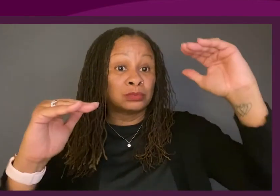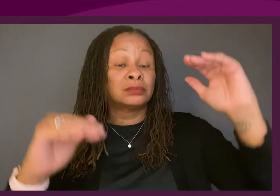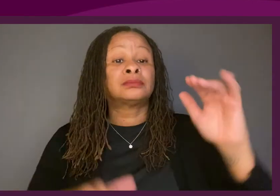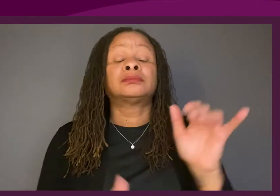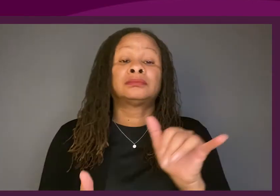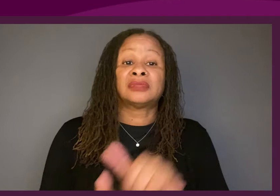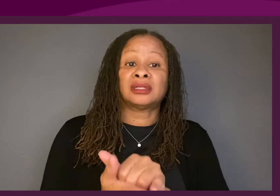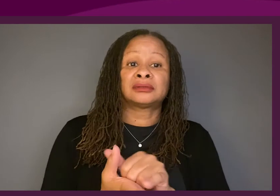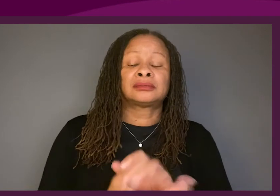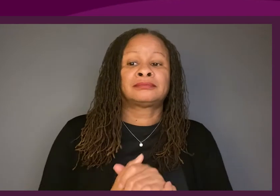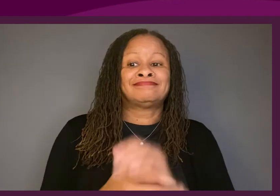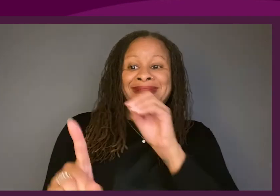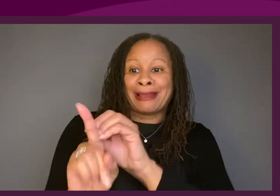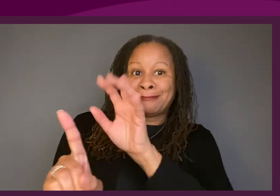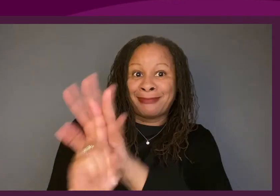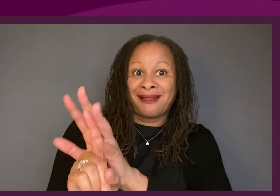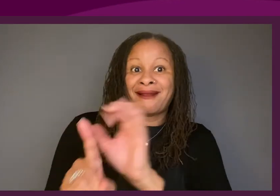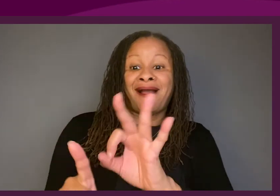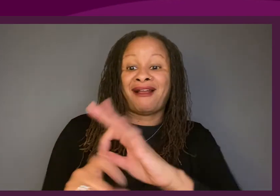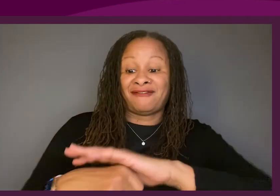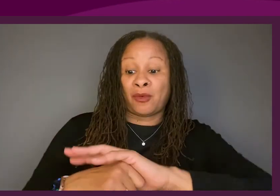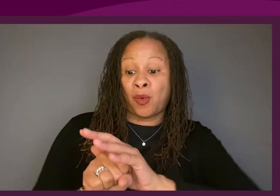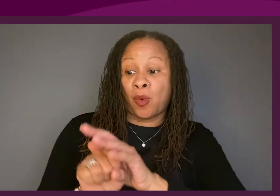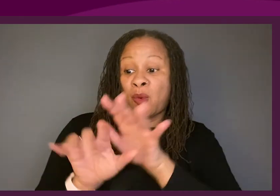be less, there'll be less hospitalization, less death.